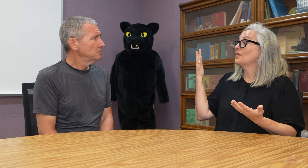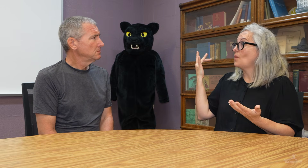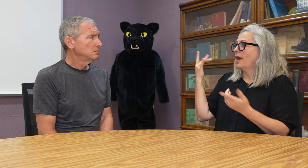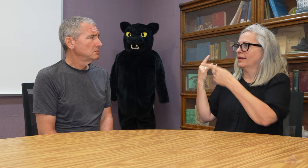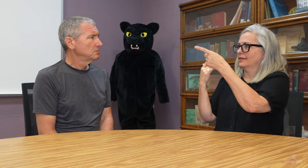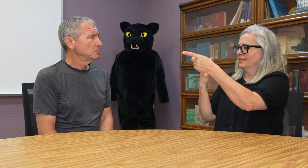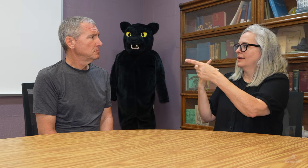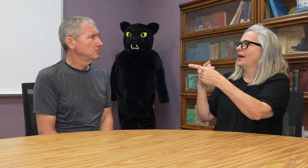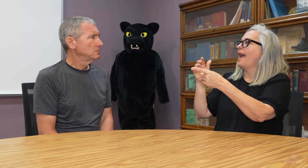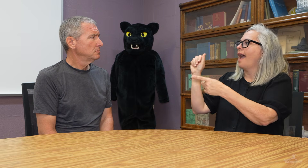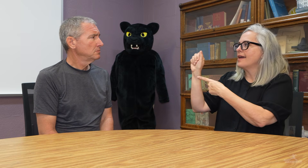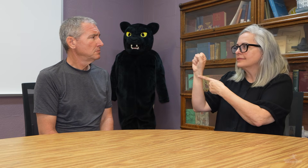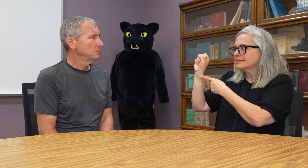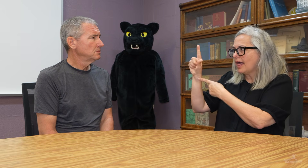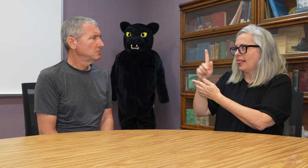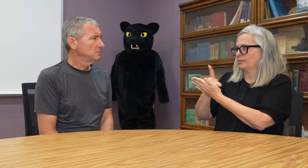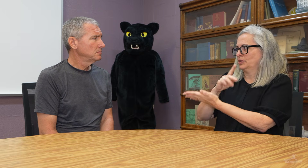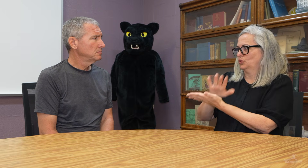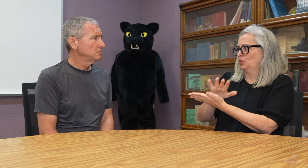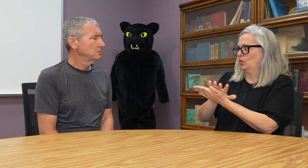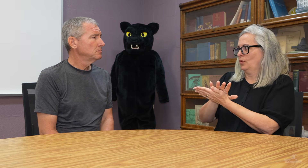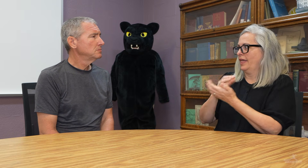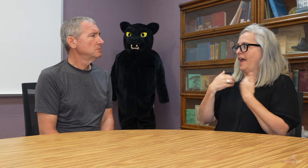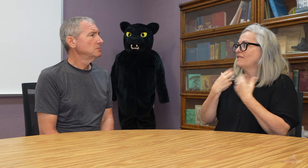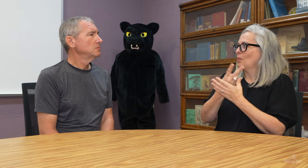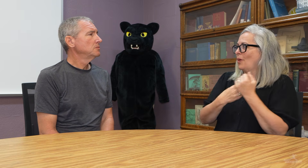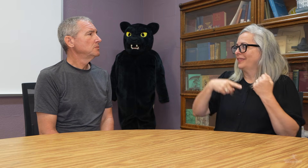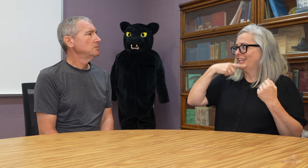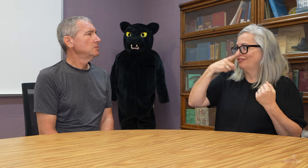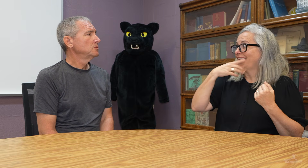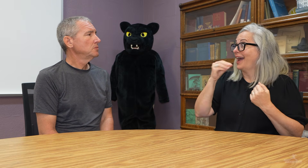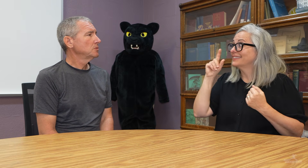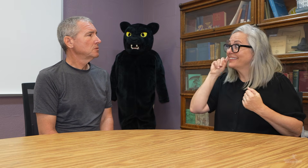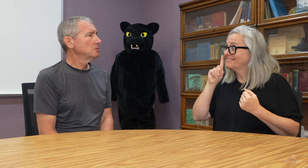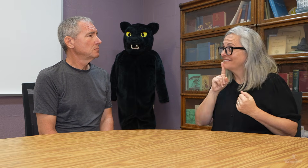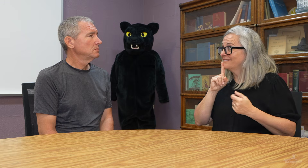This preschool is ASL-based, meaning we welcome both deaf and hearing children,